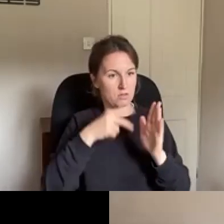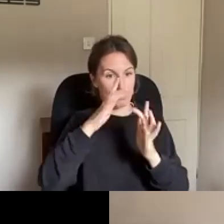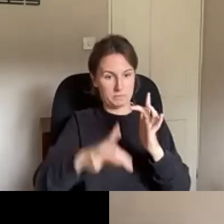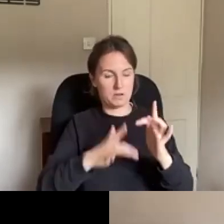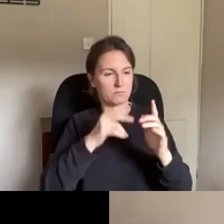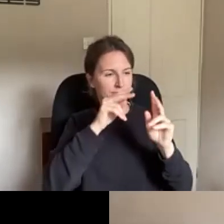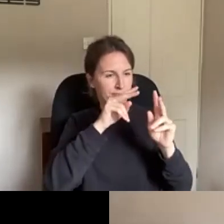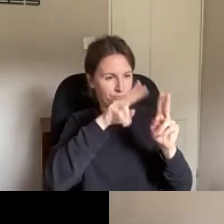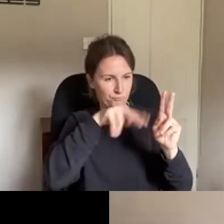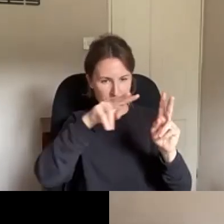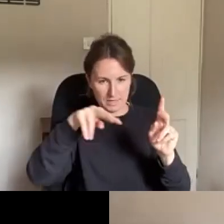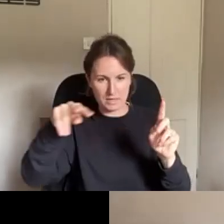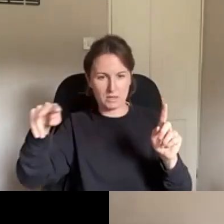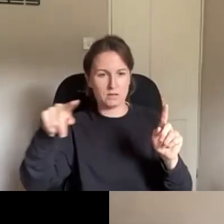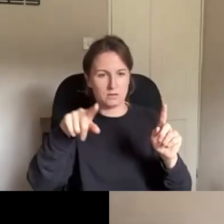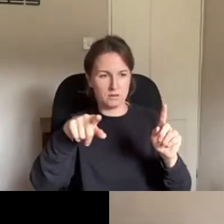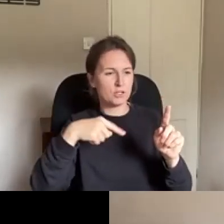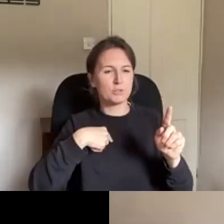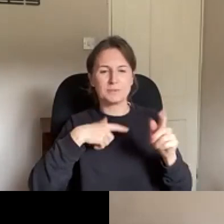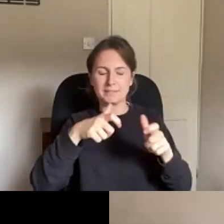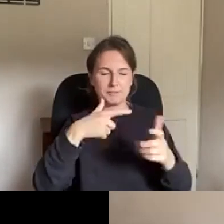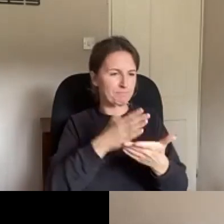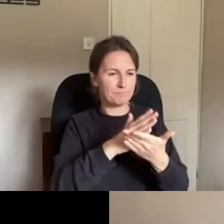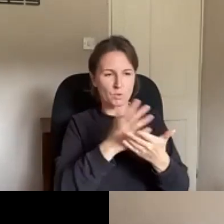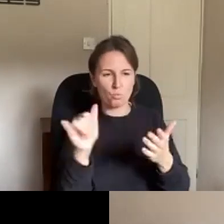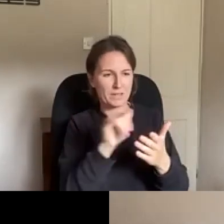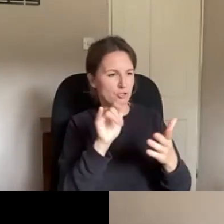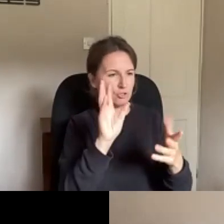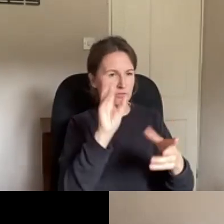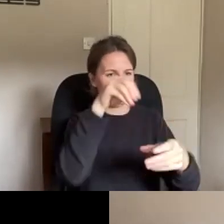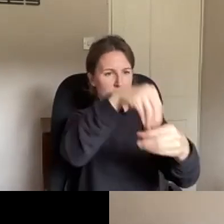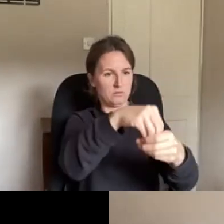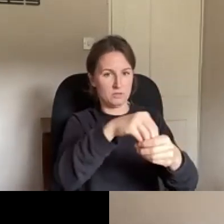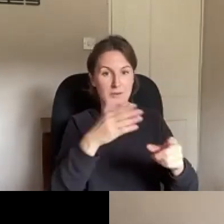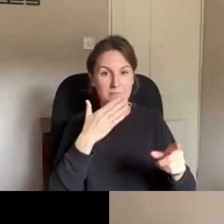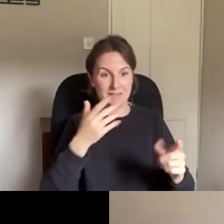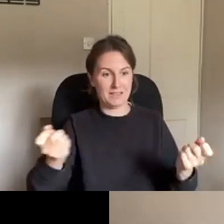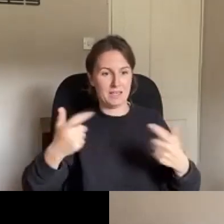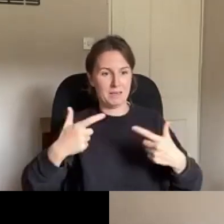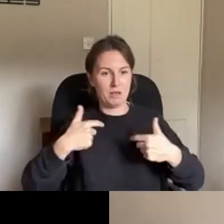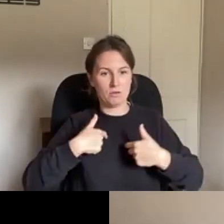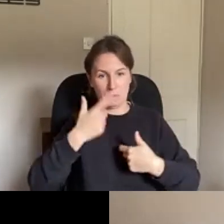then it would be great if you could drop us an e-mail with maybe a little bit more details and then we can have a look at the project